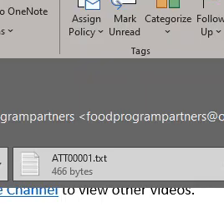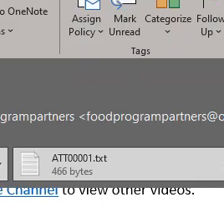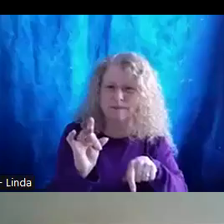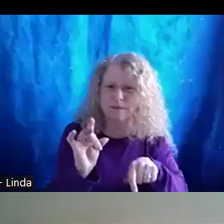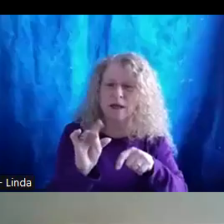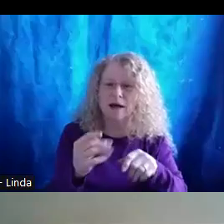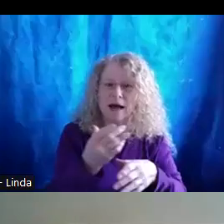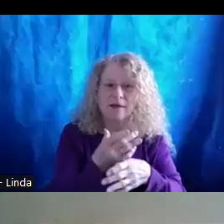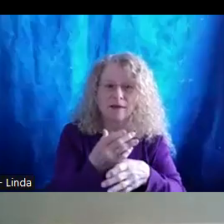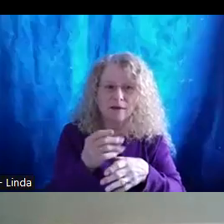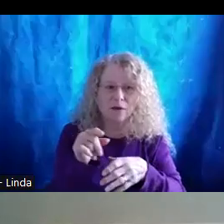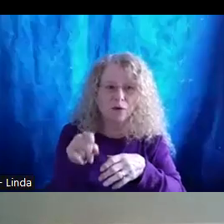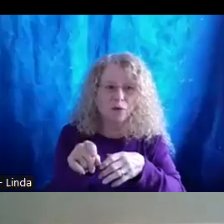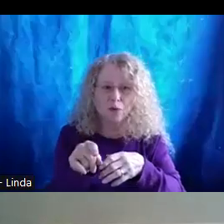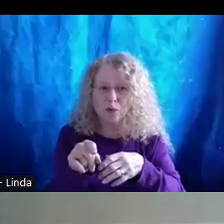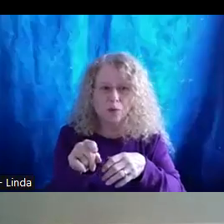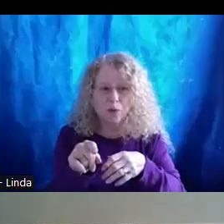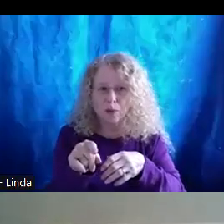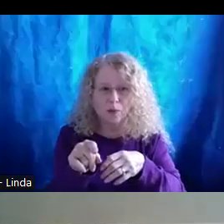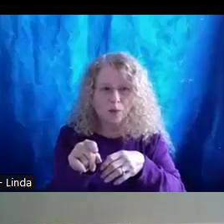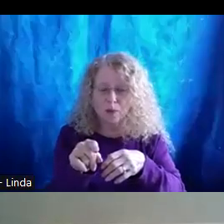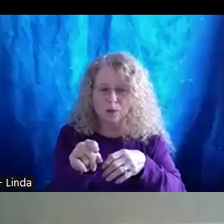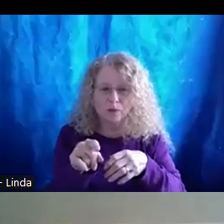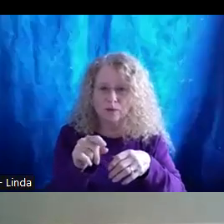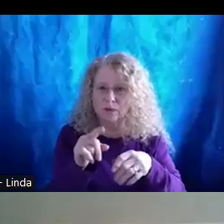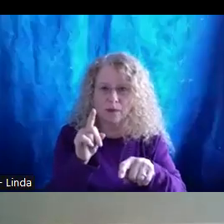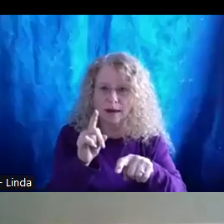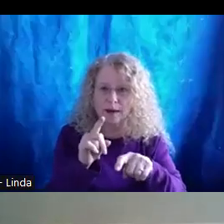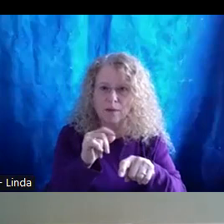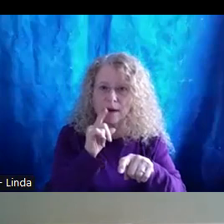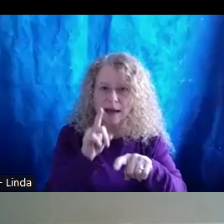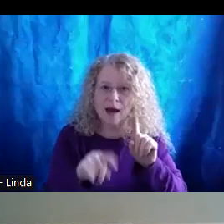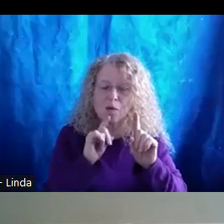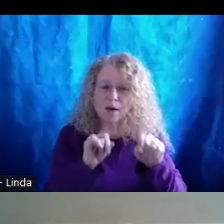YOU WILL NOT BE ABLE TO REPLY BACK TO THE LISTSERV. THE LISTSERV IS REALLY ONLY FOR